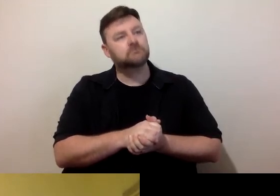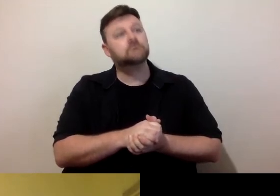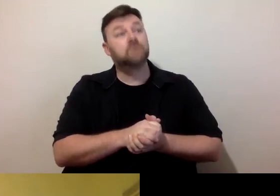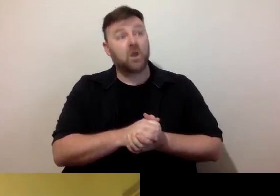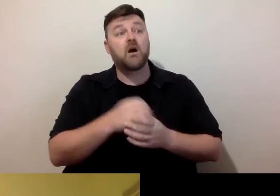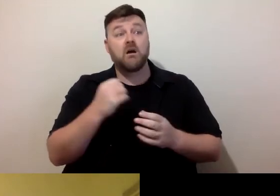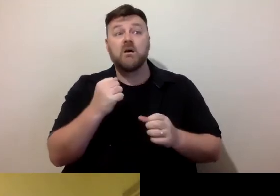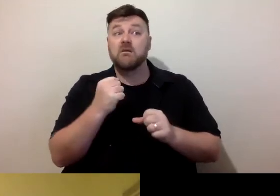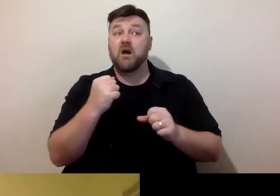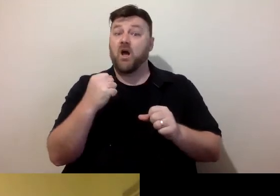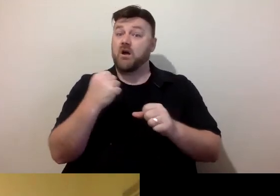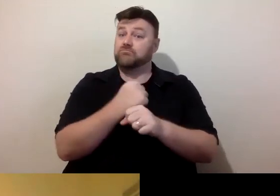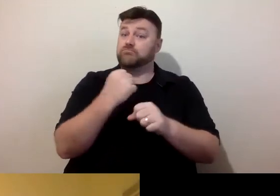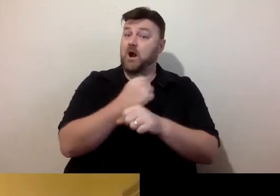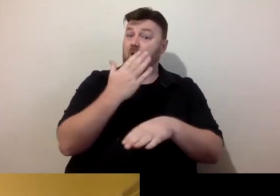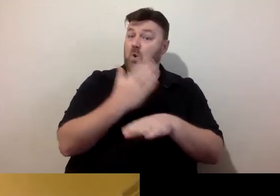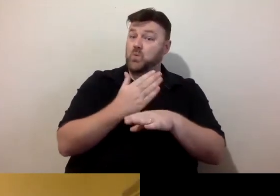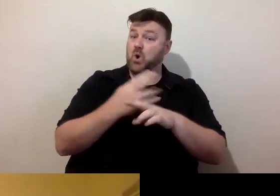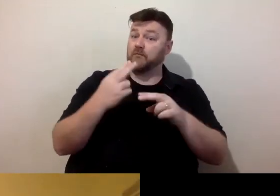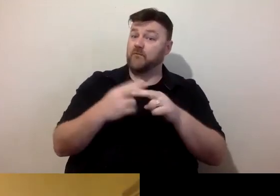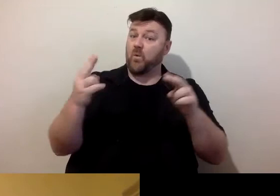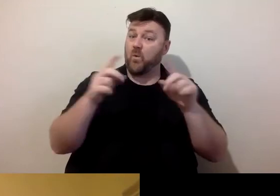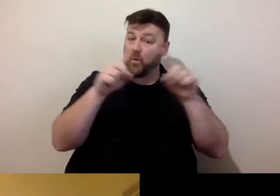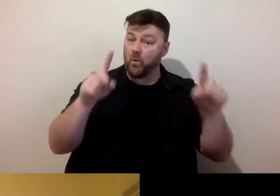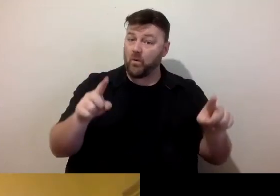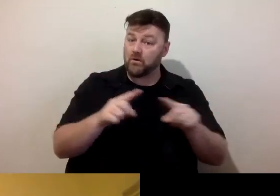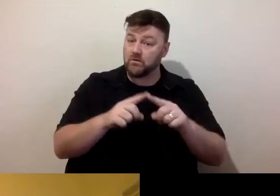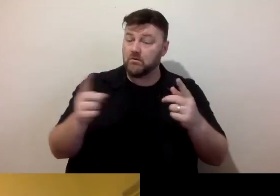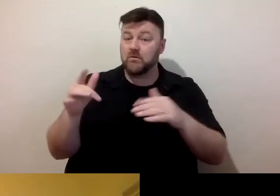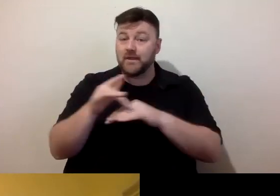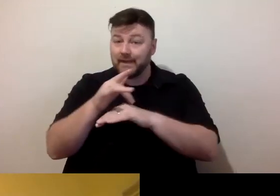made work for theatre, and I'm currently making work for theatre.